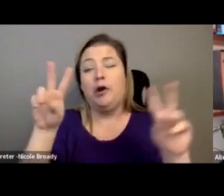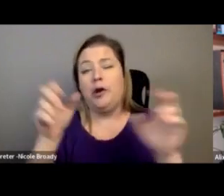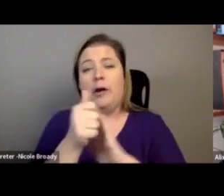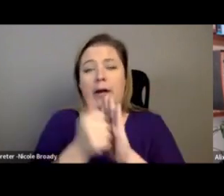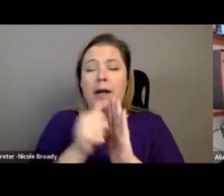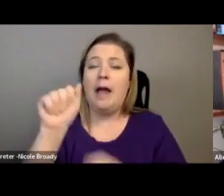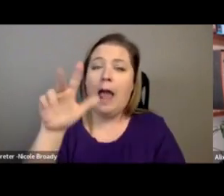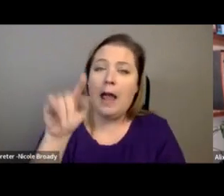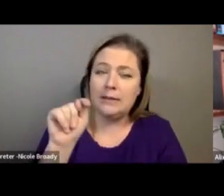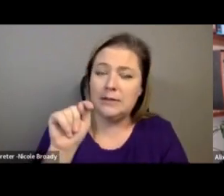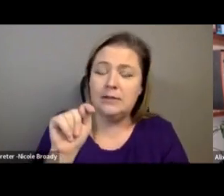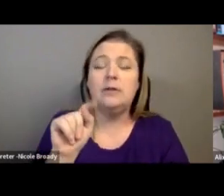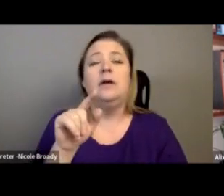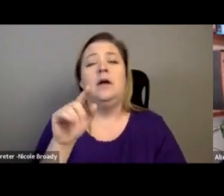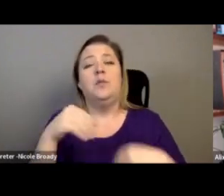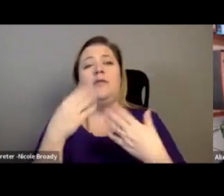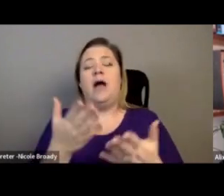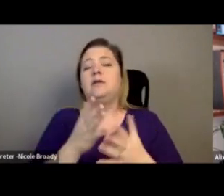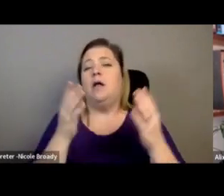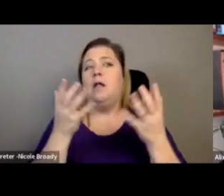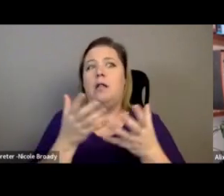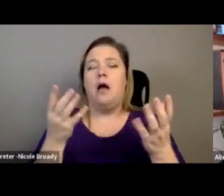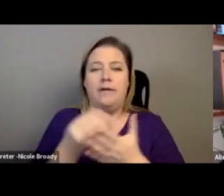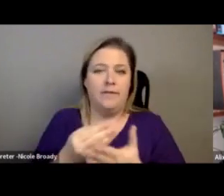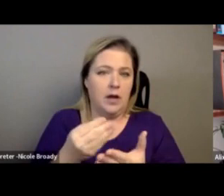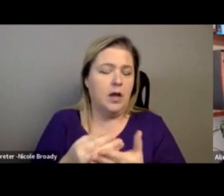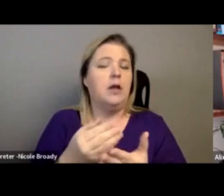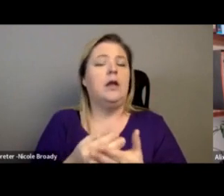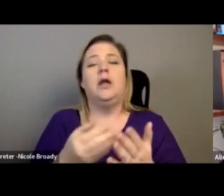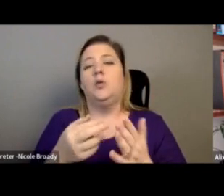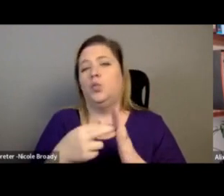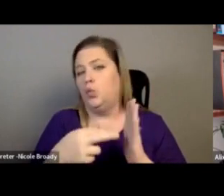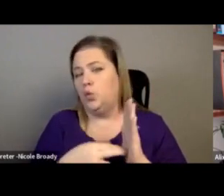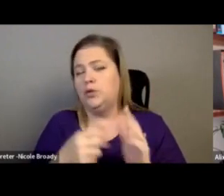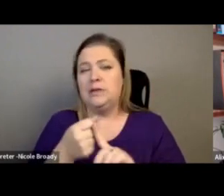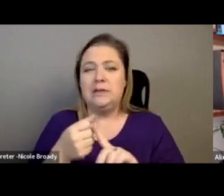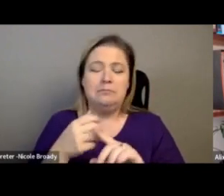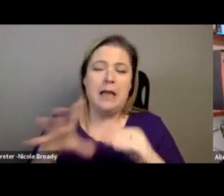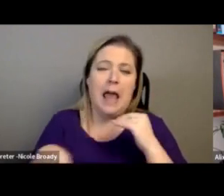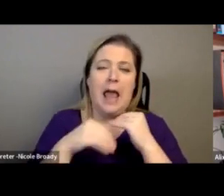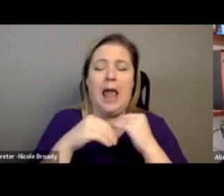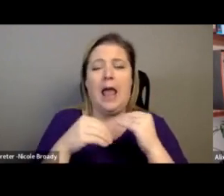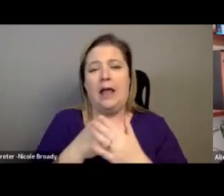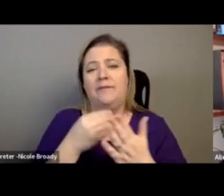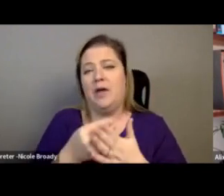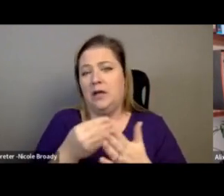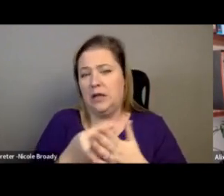provide substantial provisions and funding to expand the availability of home and community based services, as